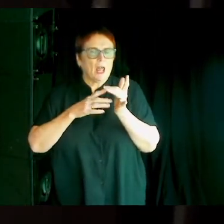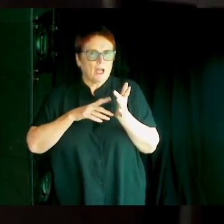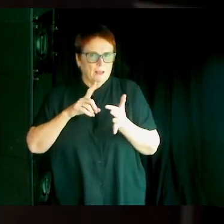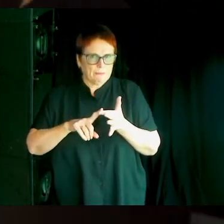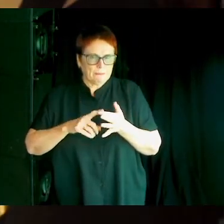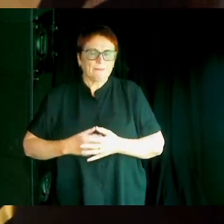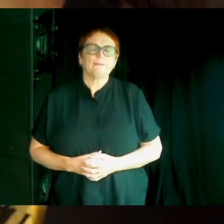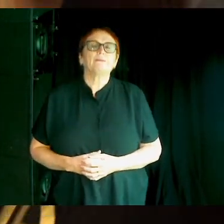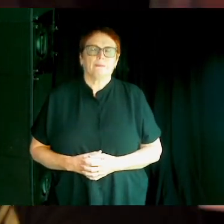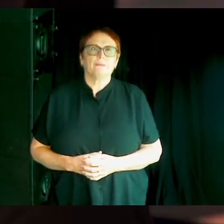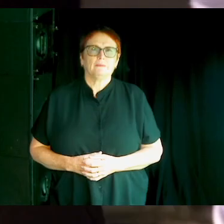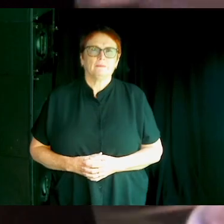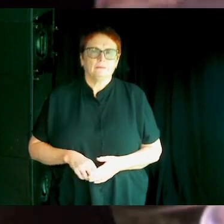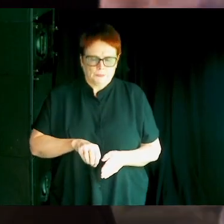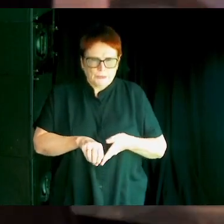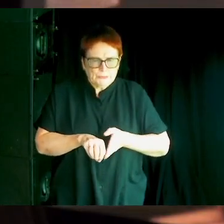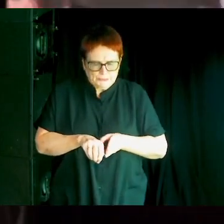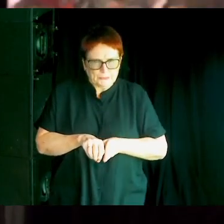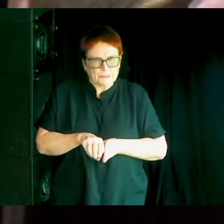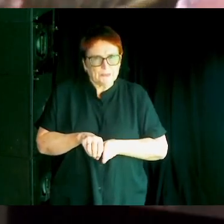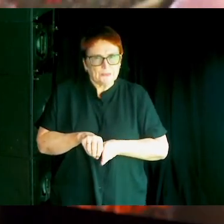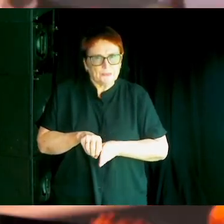chopped that's how I like it so this and you clean your hand on top of it